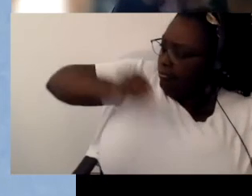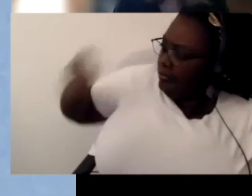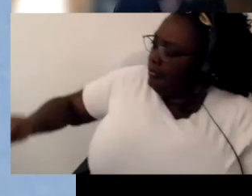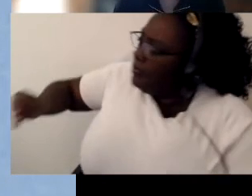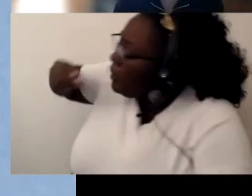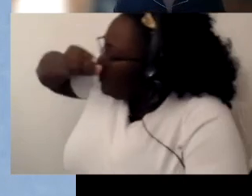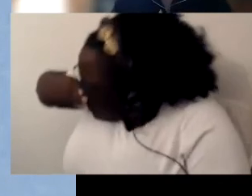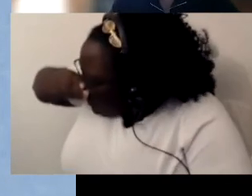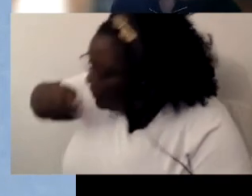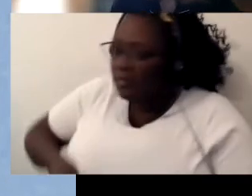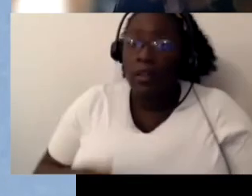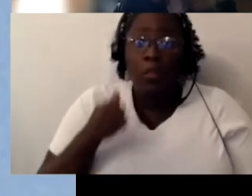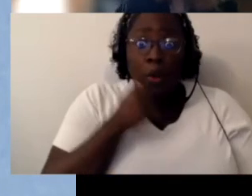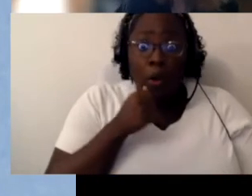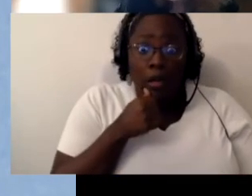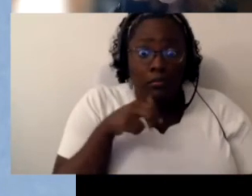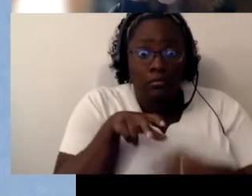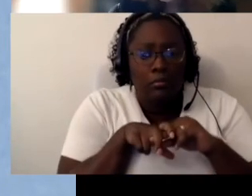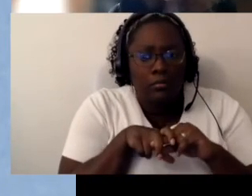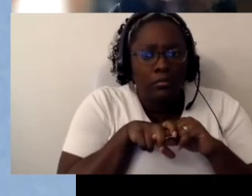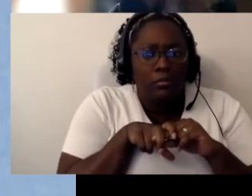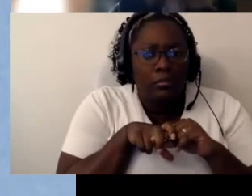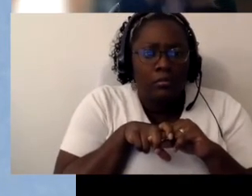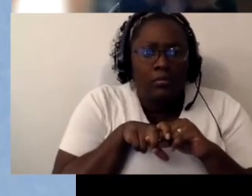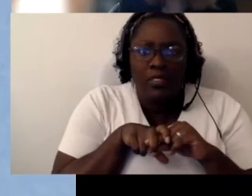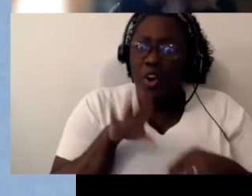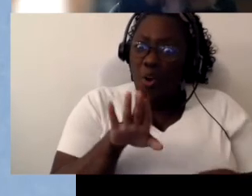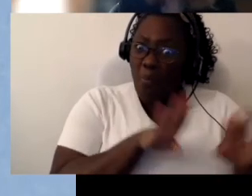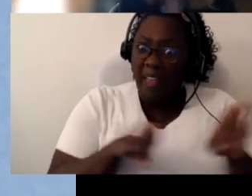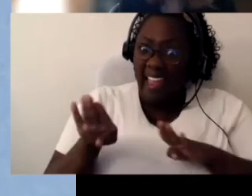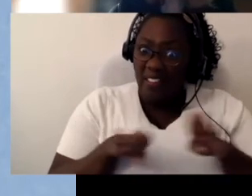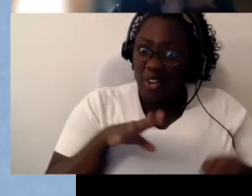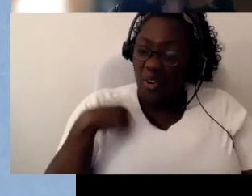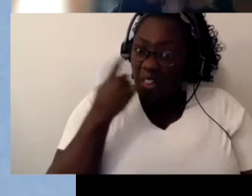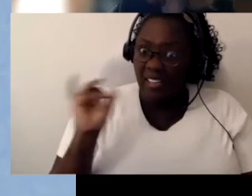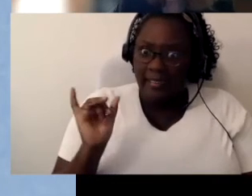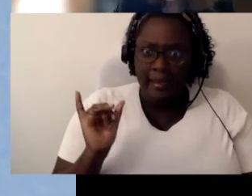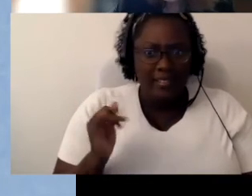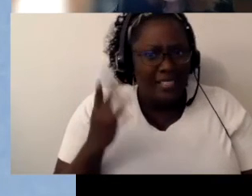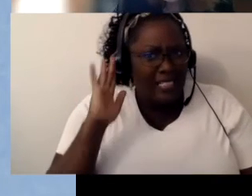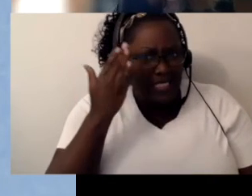So this little girl, these reports her behavior looks like it's non-compliant right? Like